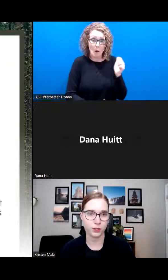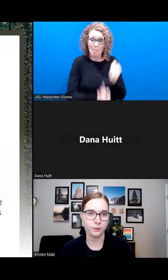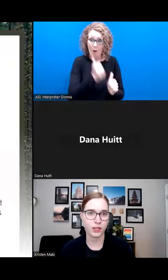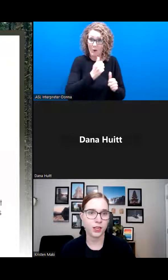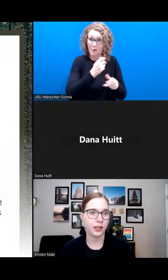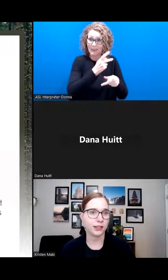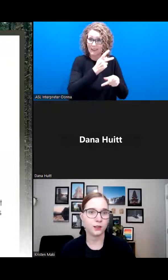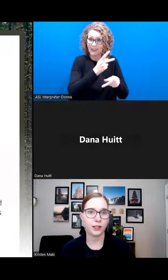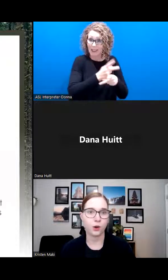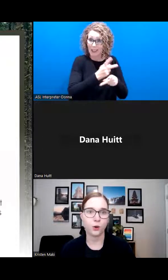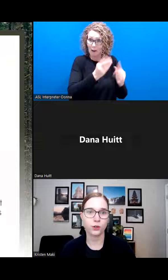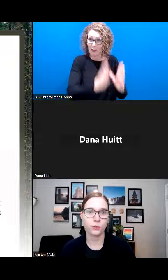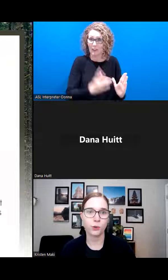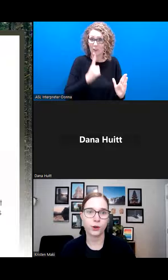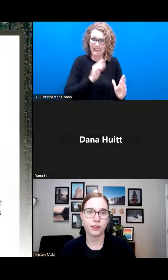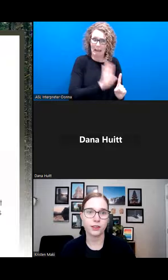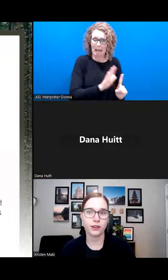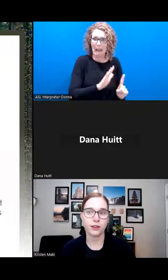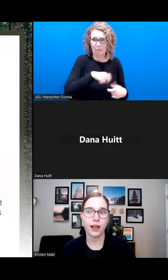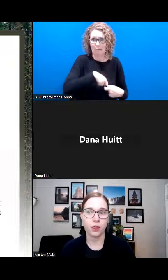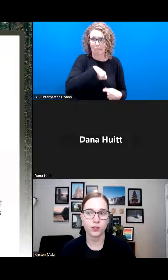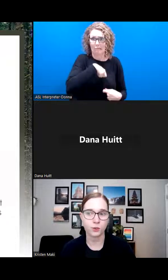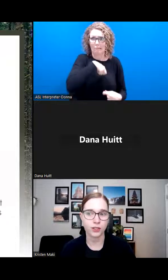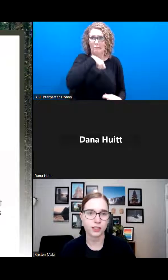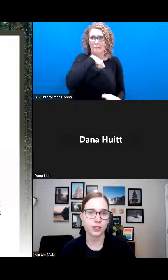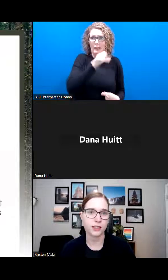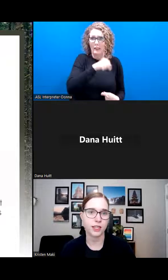75 to 84. And those encompass some of